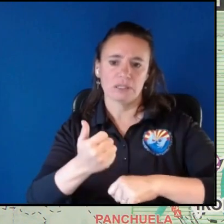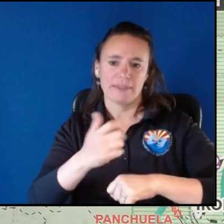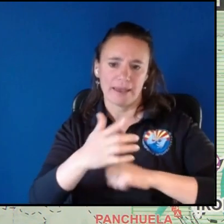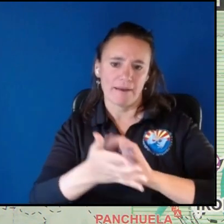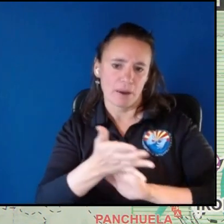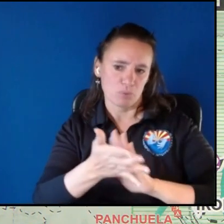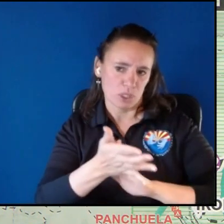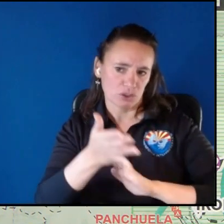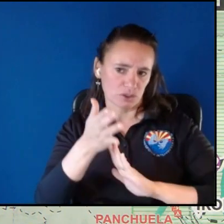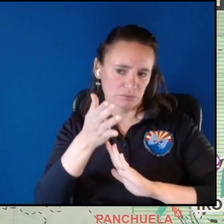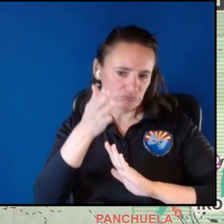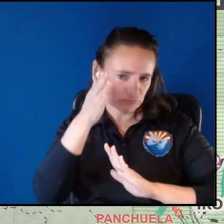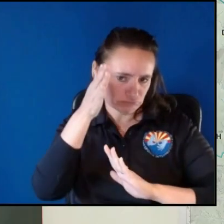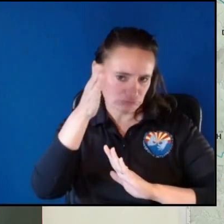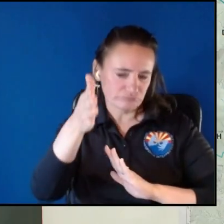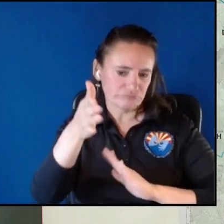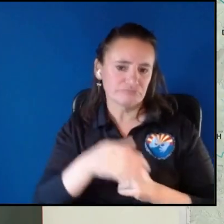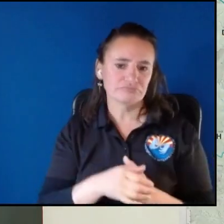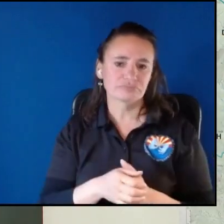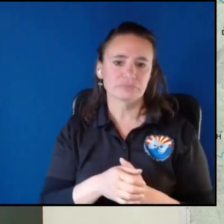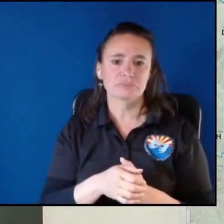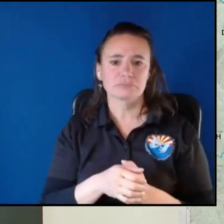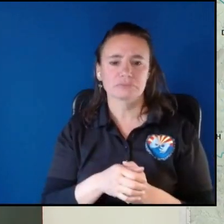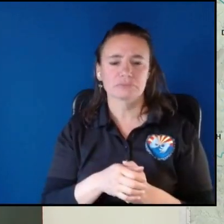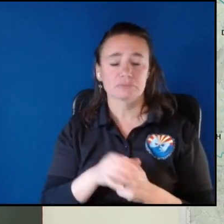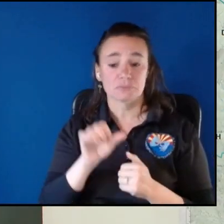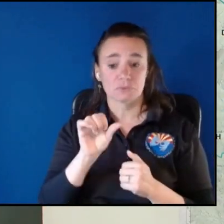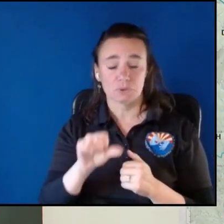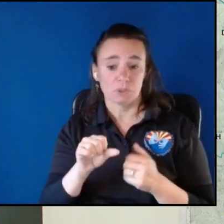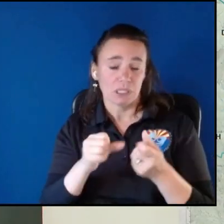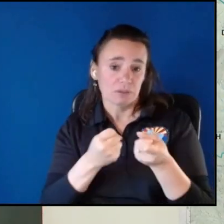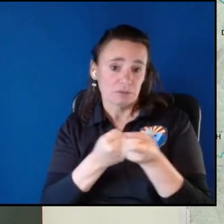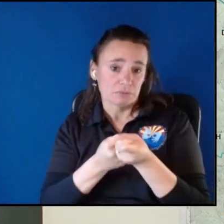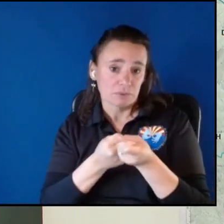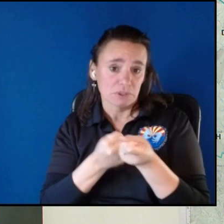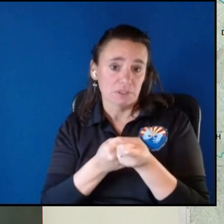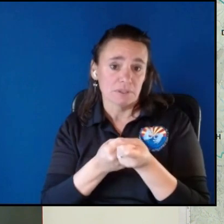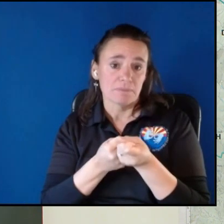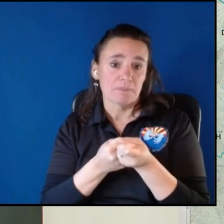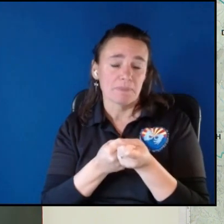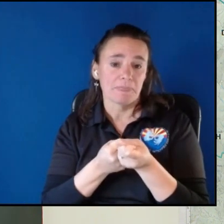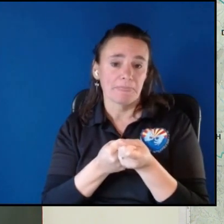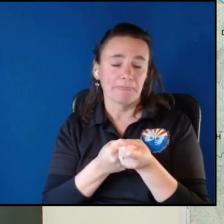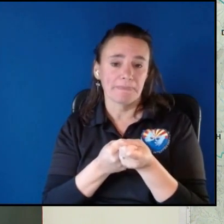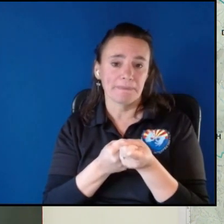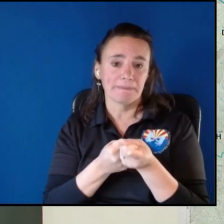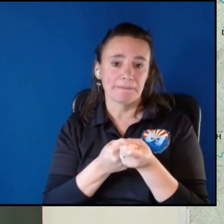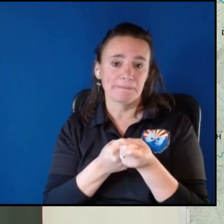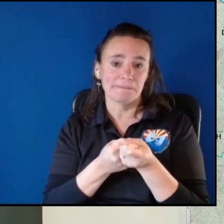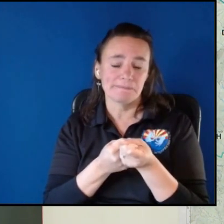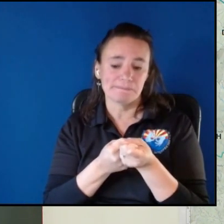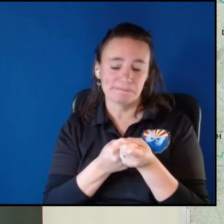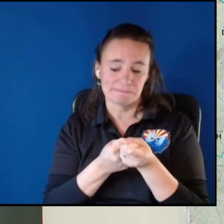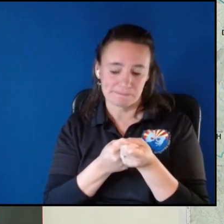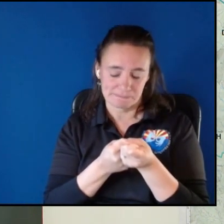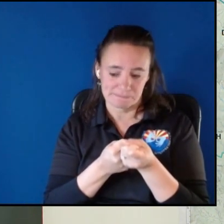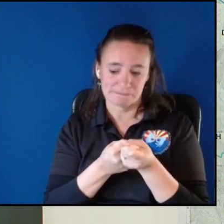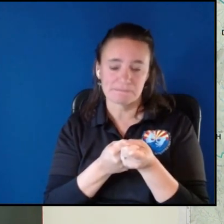want to you know what we can reinforce and talk about is the fire that's out there on the landscape right now